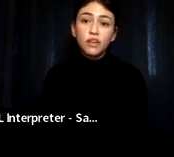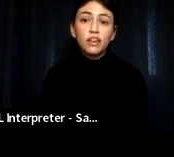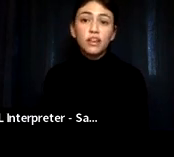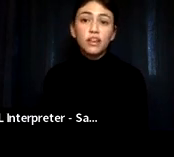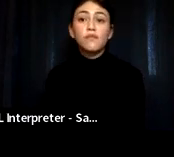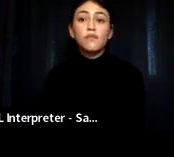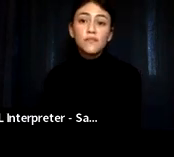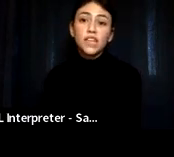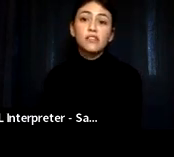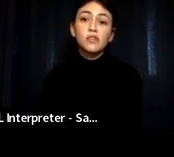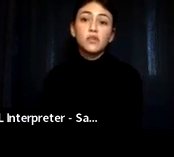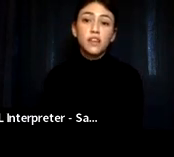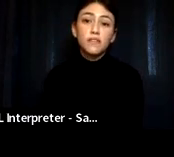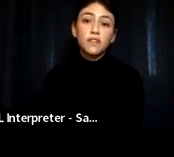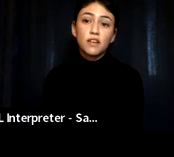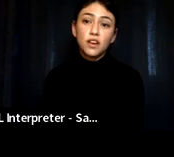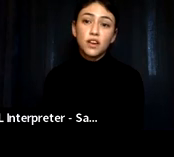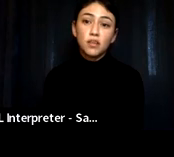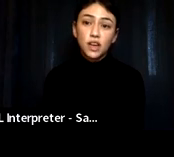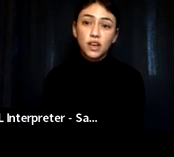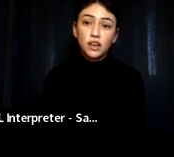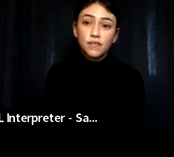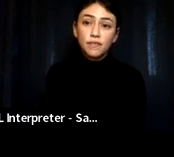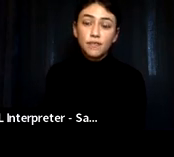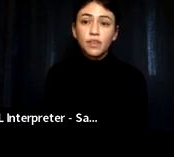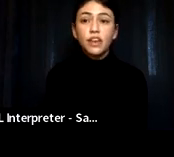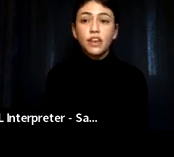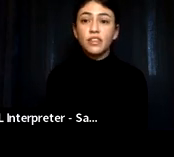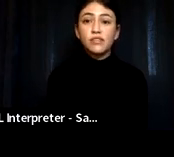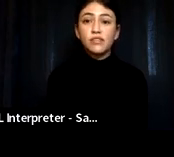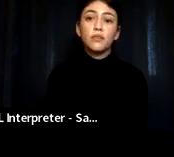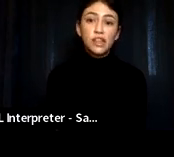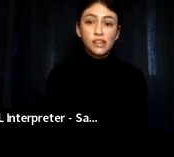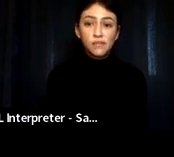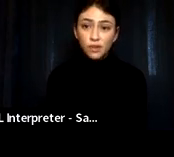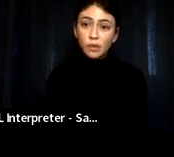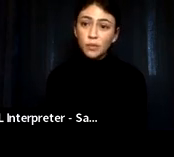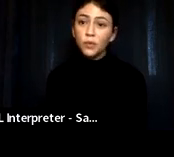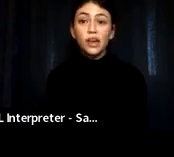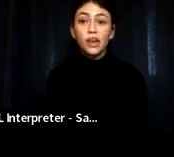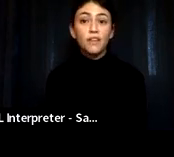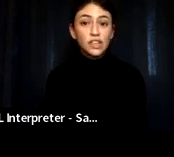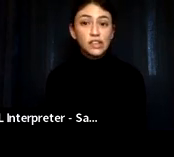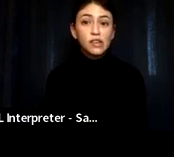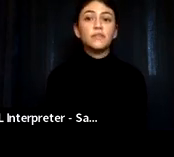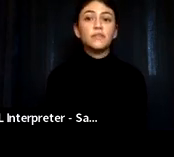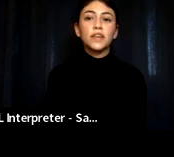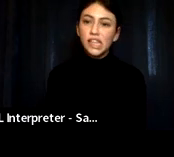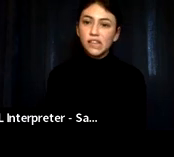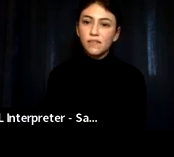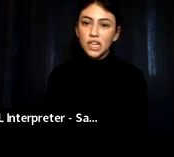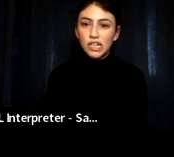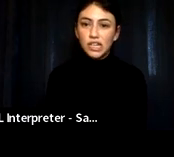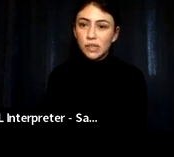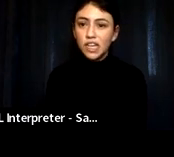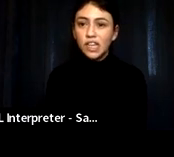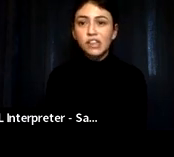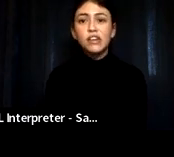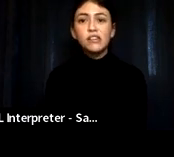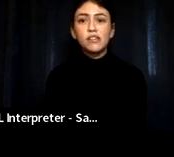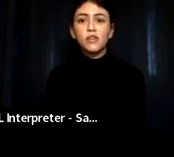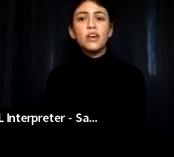And those are specifics needs to the deaf and hard of hearing community and then there's a list for people who like have autism, different kinds of learning, disabilities.